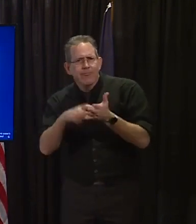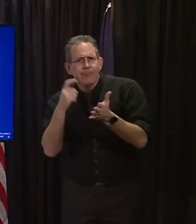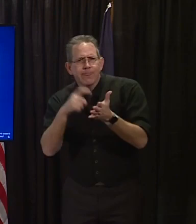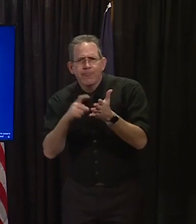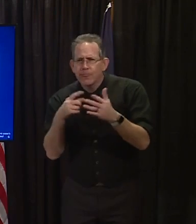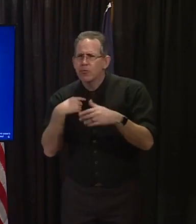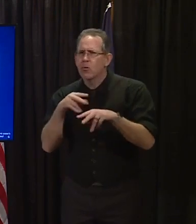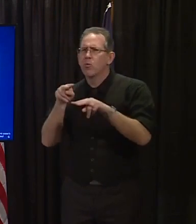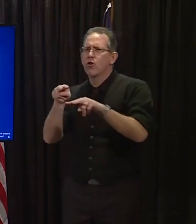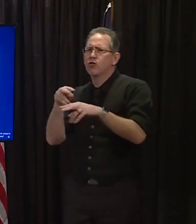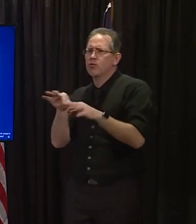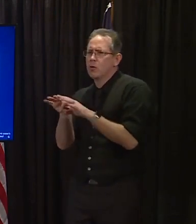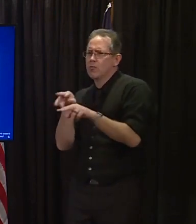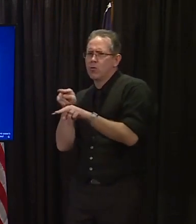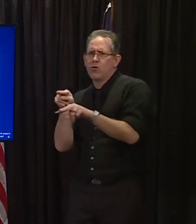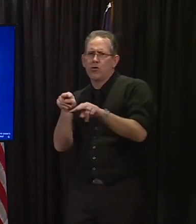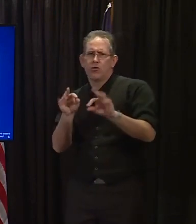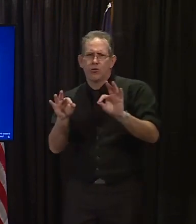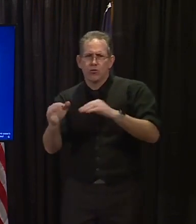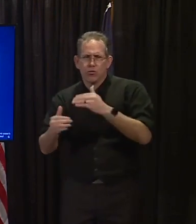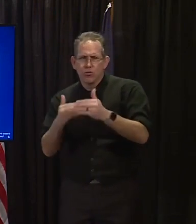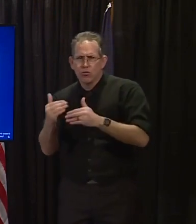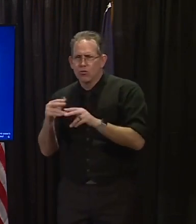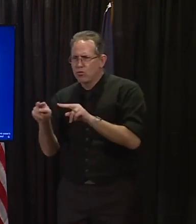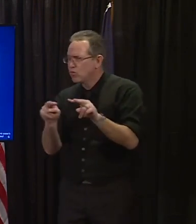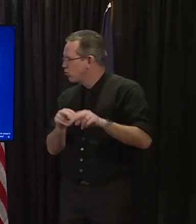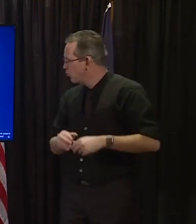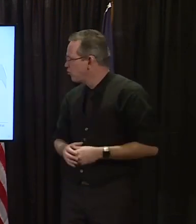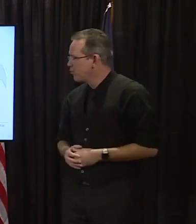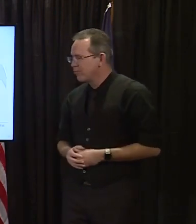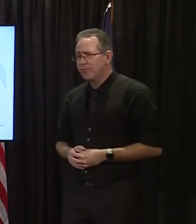couple of weeks. Now turning to one of the forecast. The ensemble forecasts